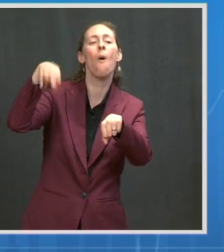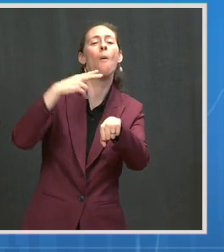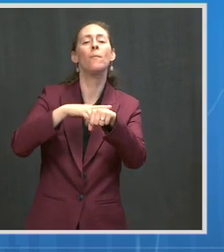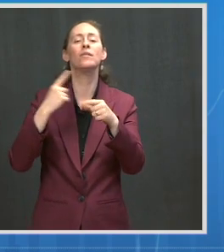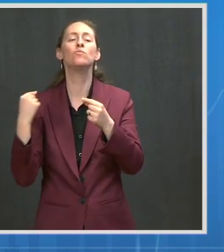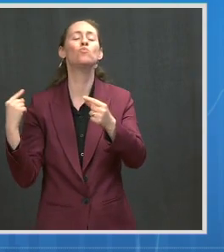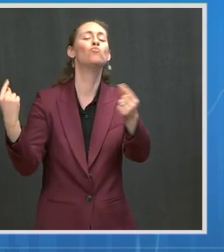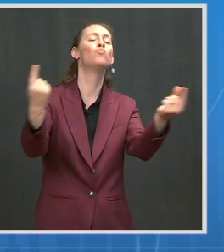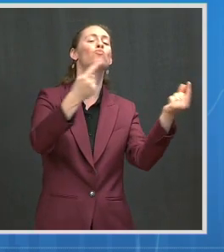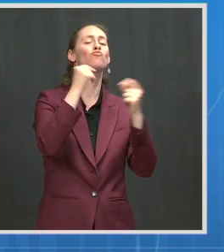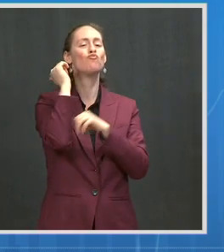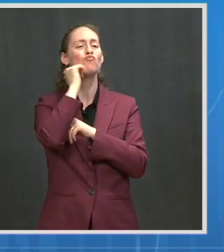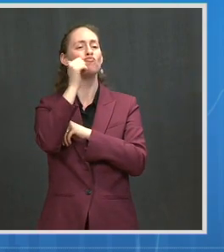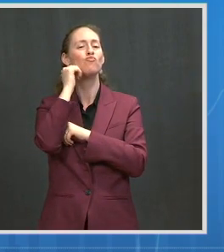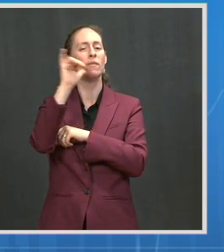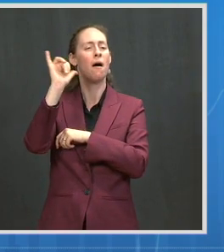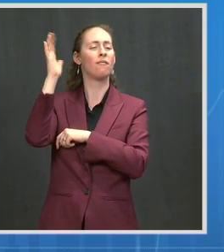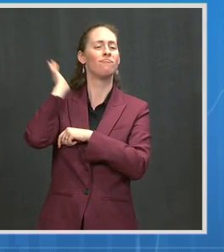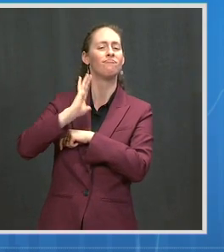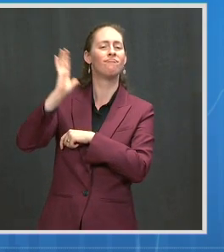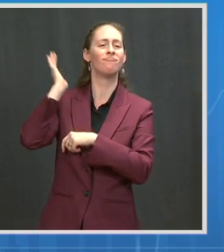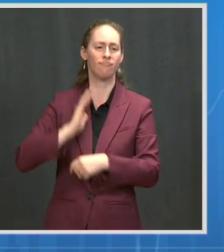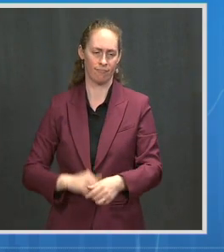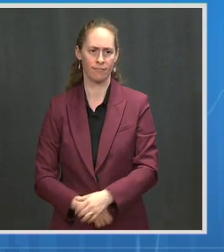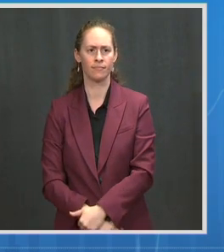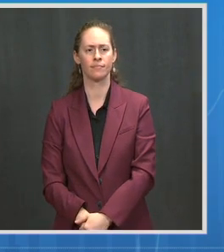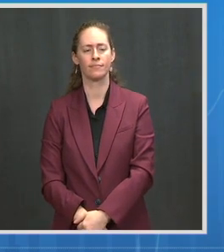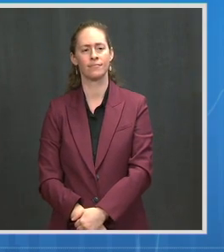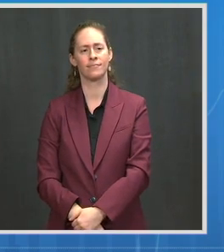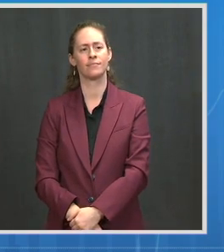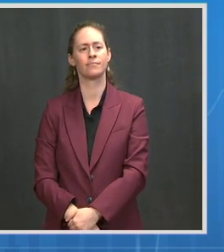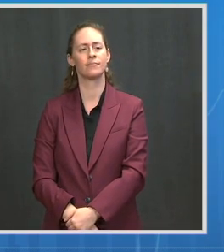can now safely do nearly all daily activities without a mask.